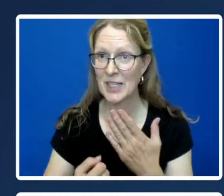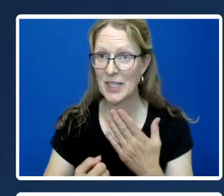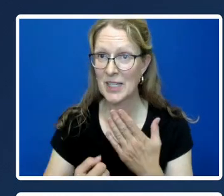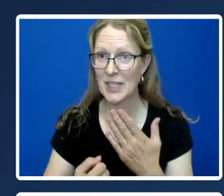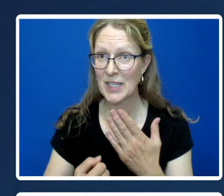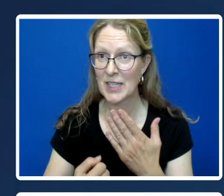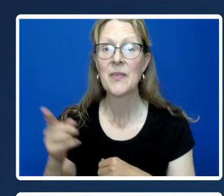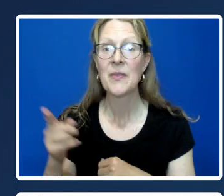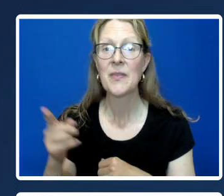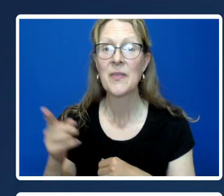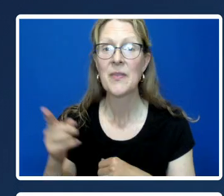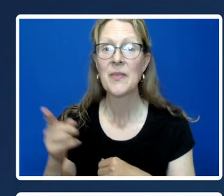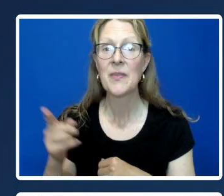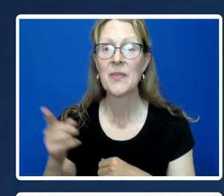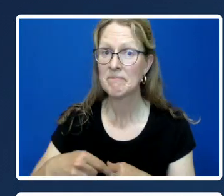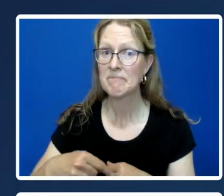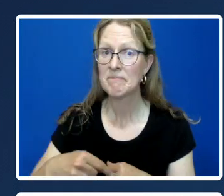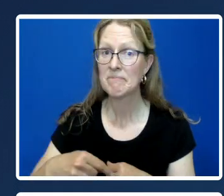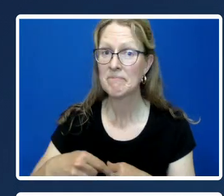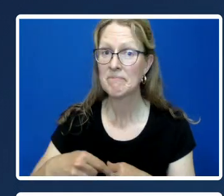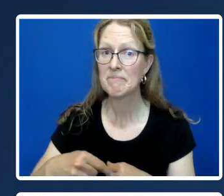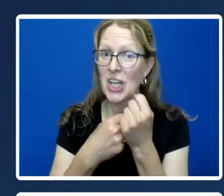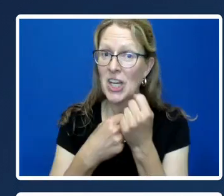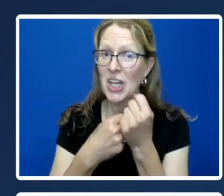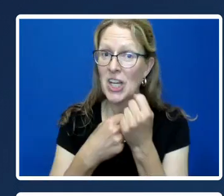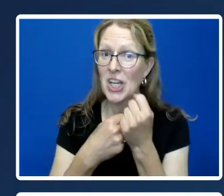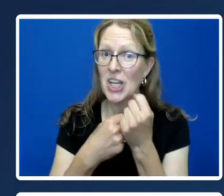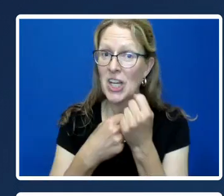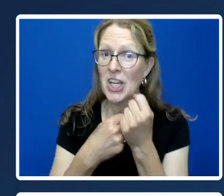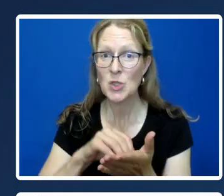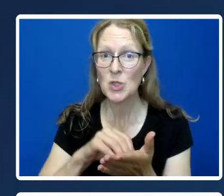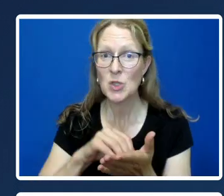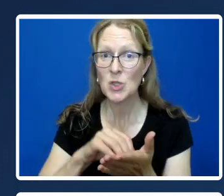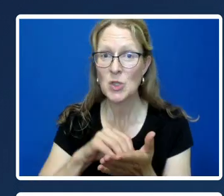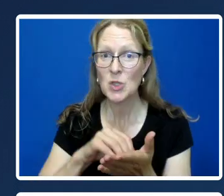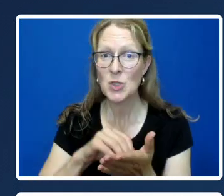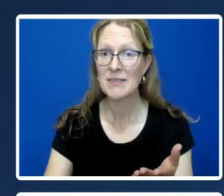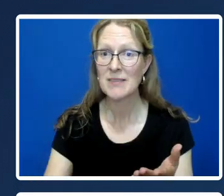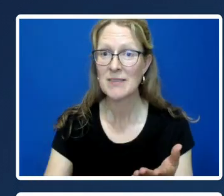our students. And I wanted the students to make sure they had a red-carpet experience.